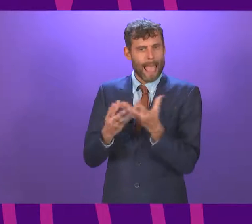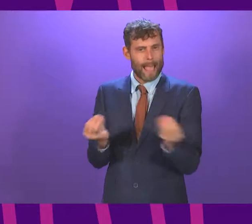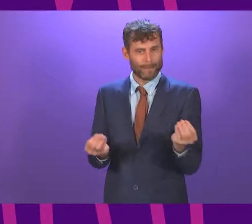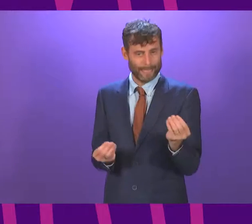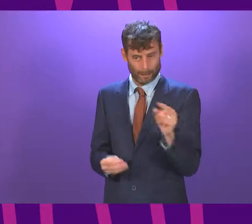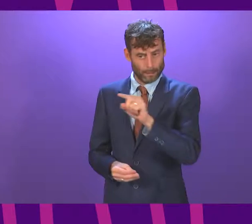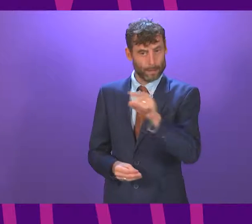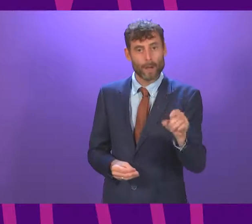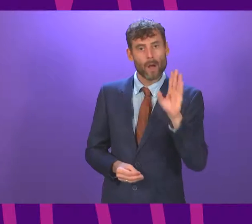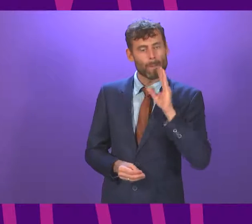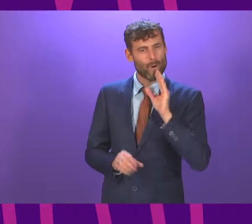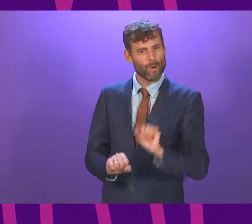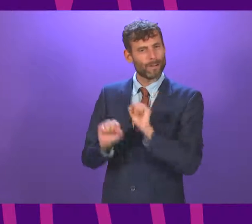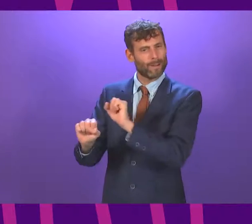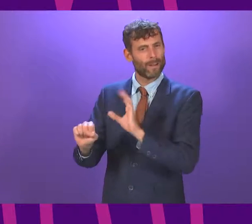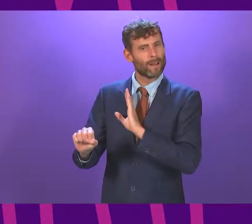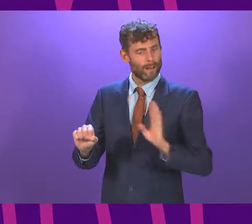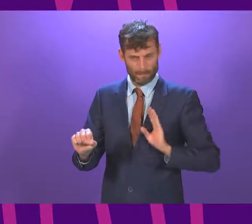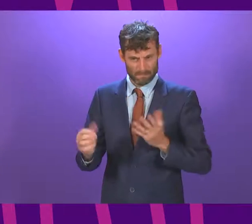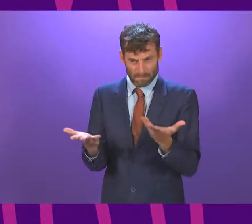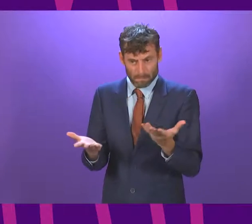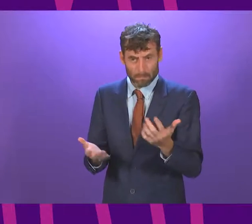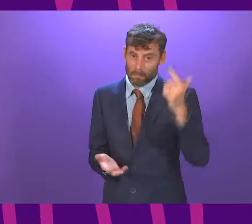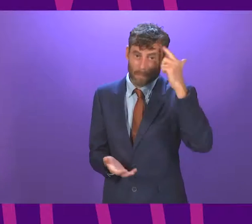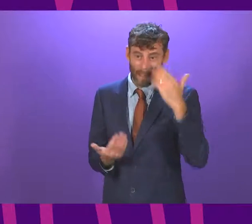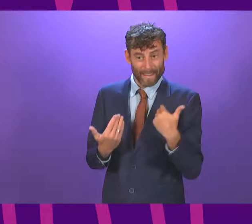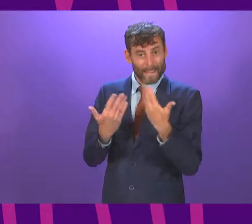I think that that relates to the next topical question rather than being a question for me, Presiding Officer. I hope so.